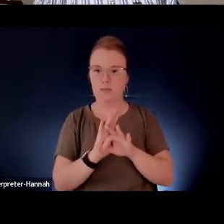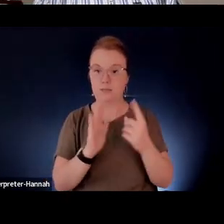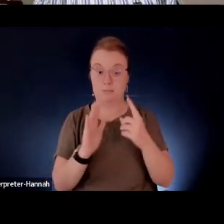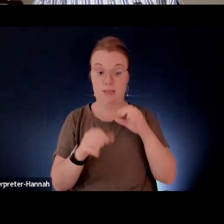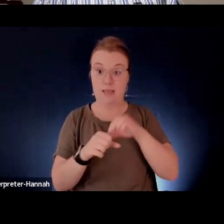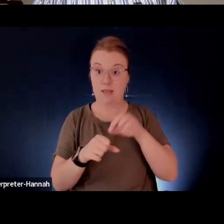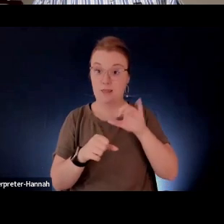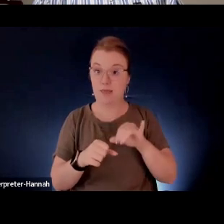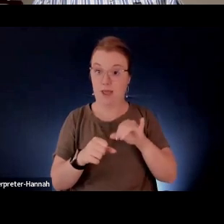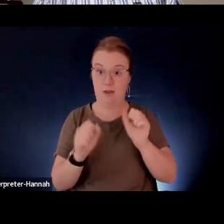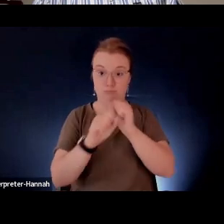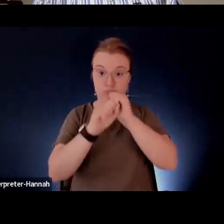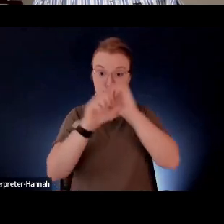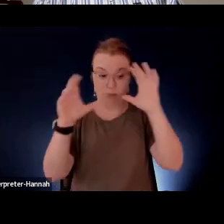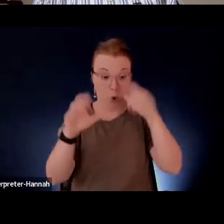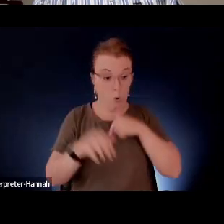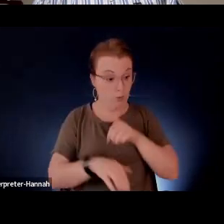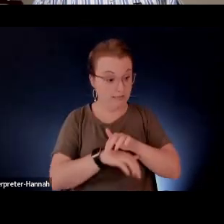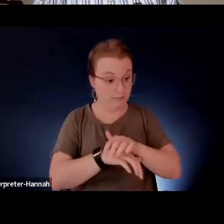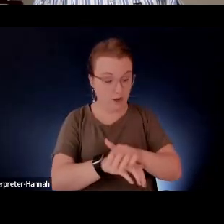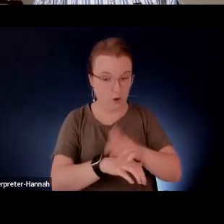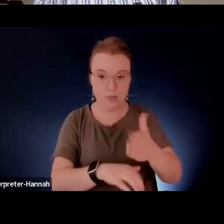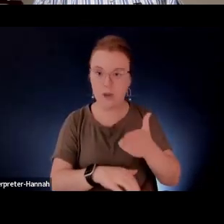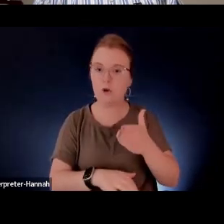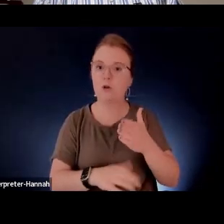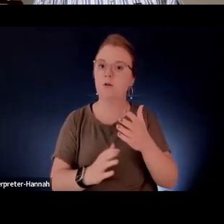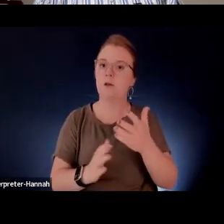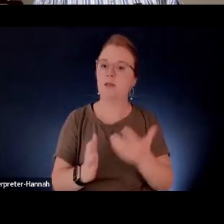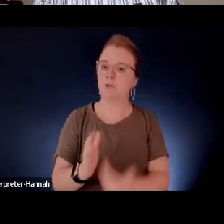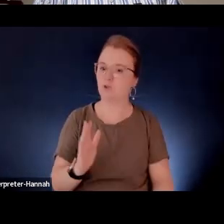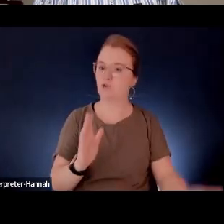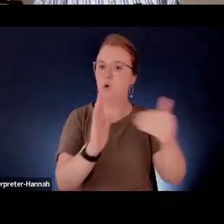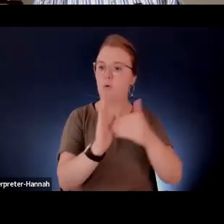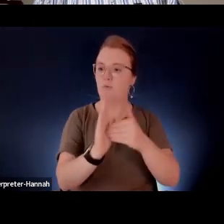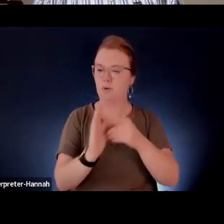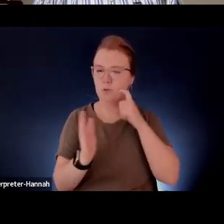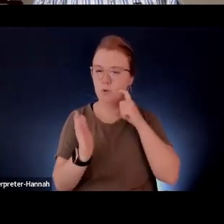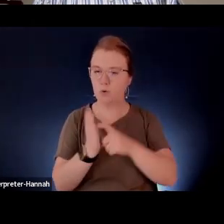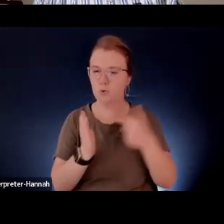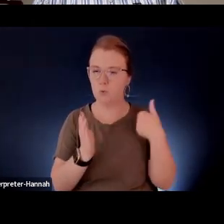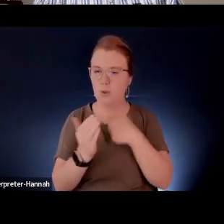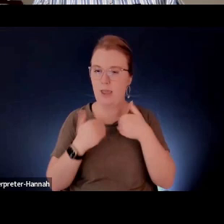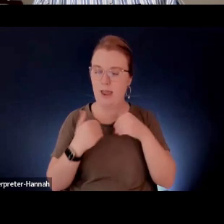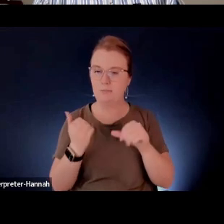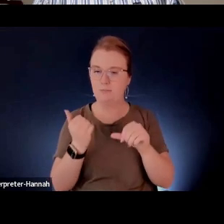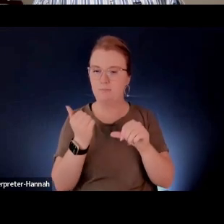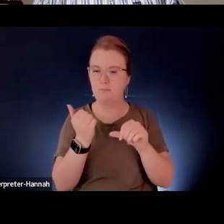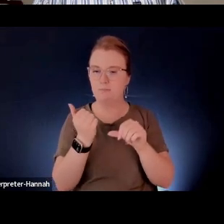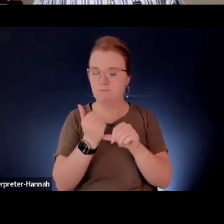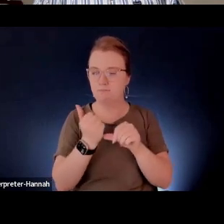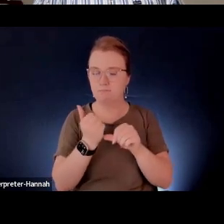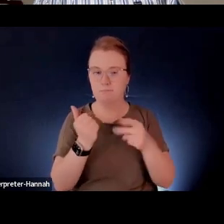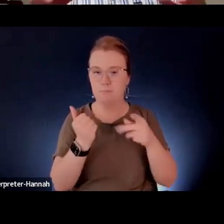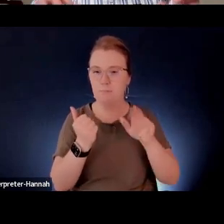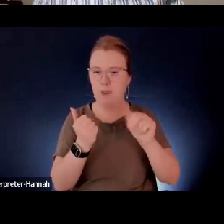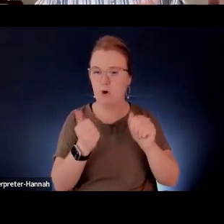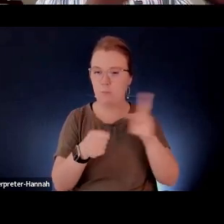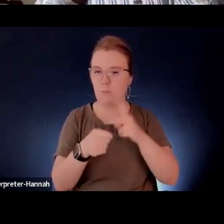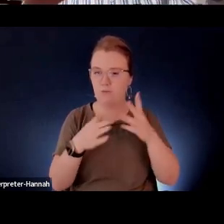And then you start the game over again and you notice that we had our paraprofessionals, which were college students helping facilitate